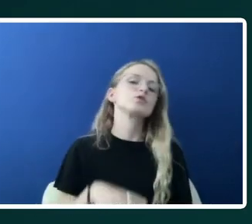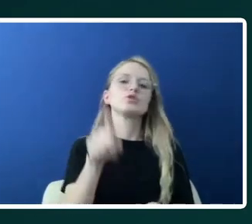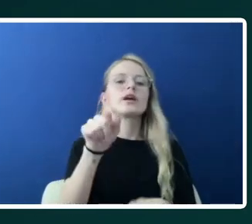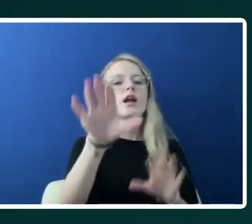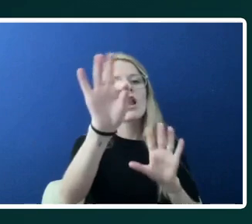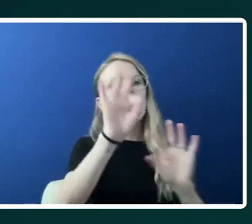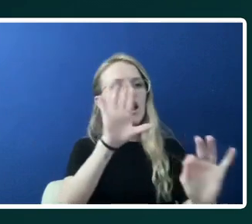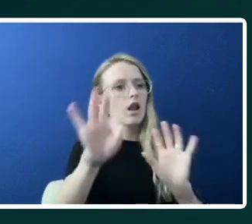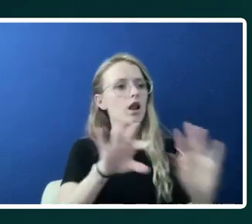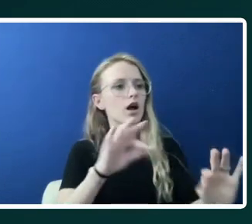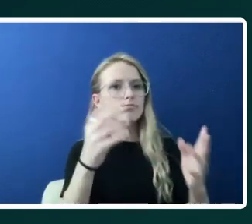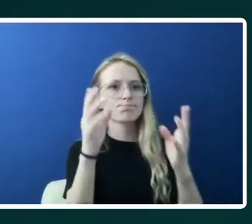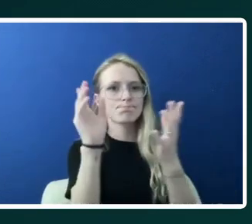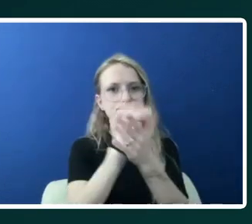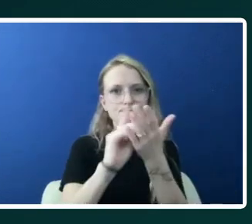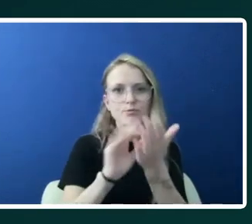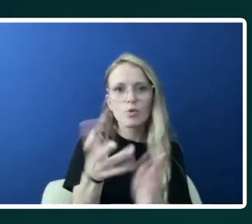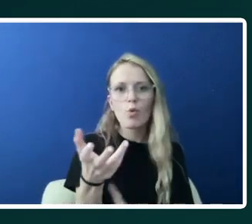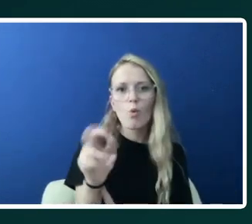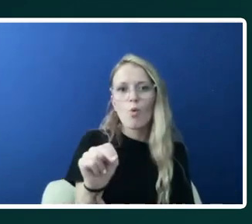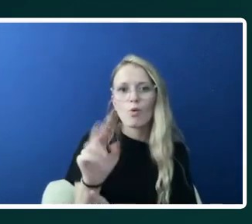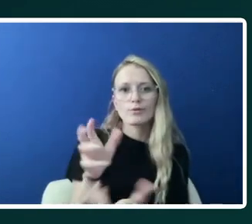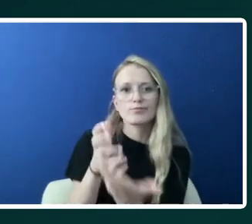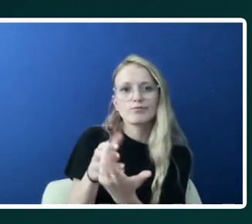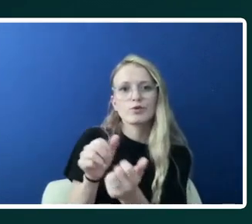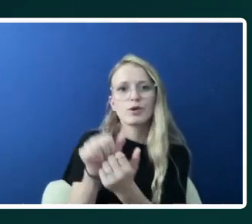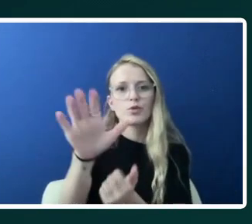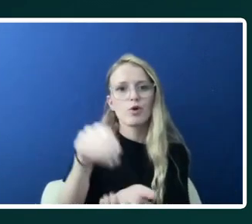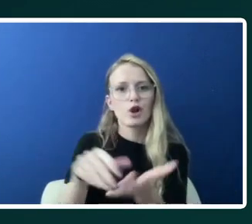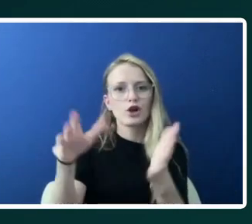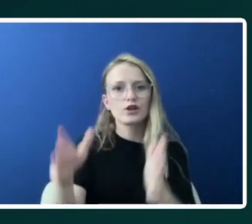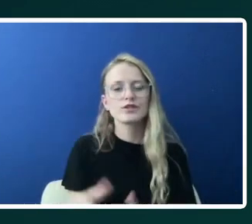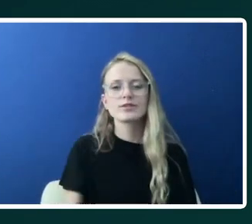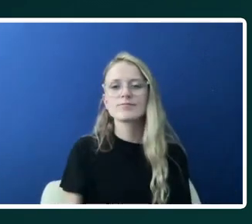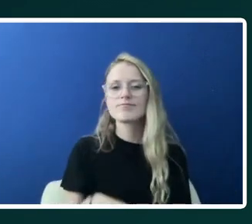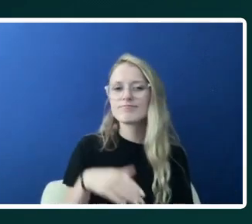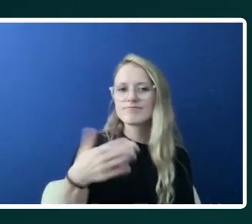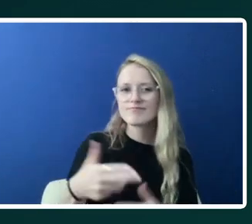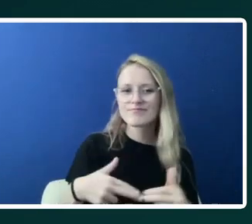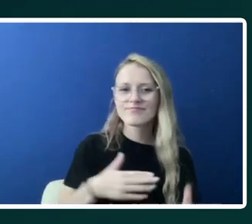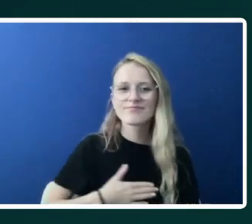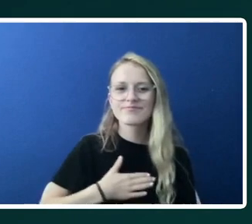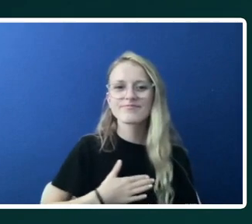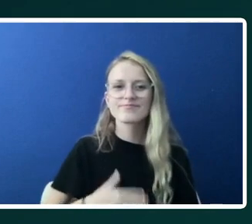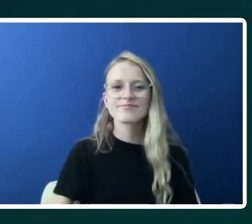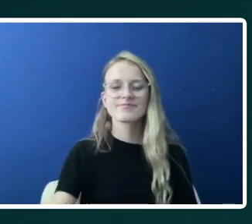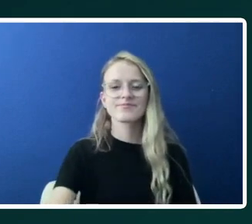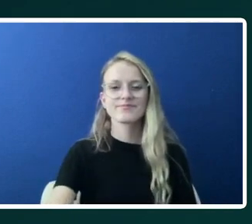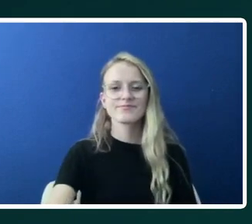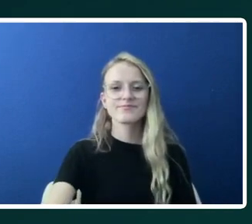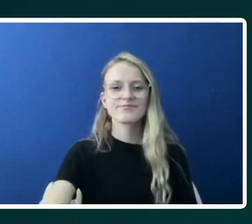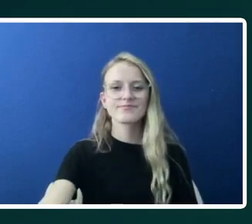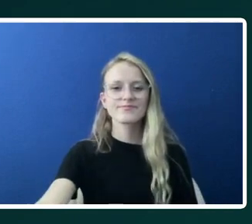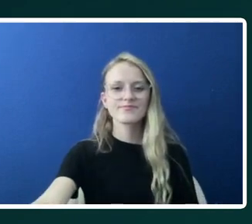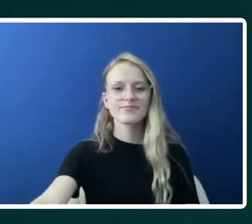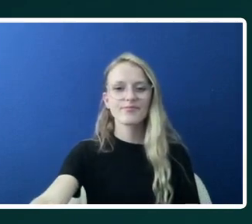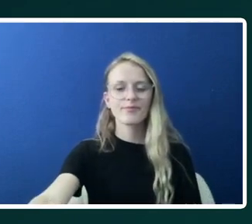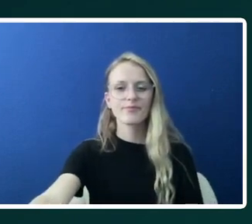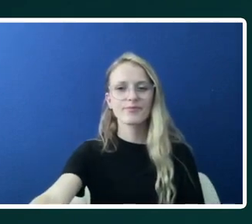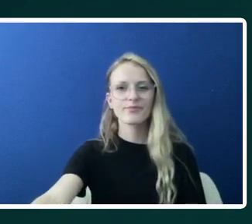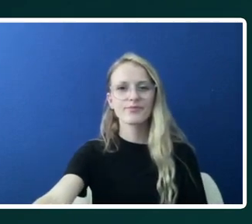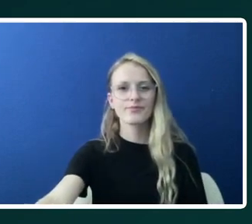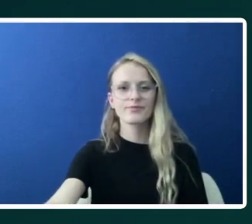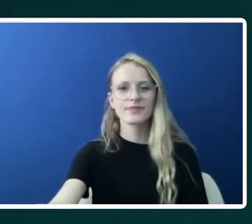you want to use. Next slide, please. So, now, we'd like to show you some of the